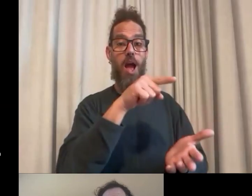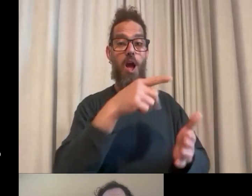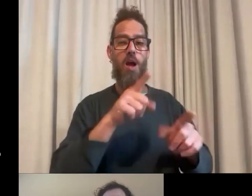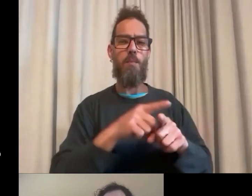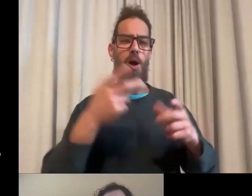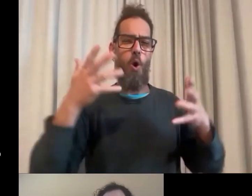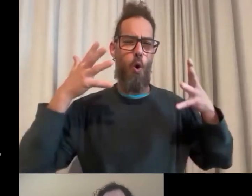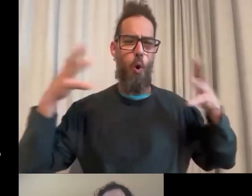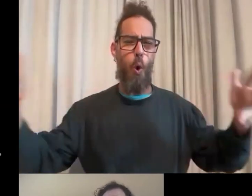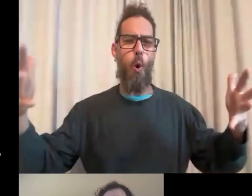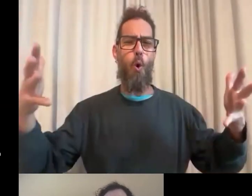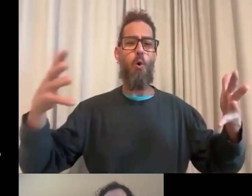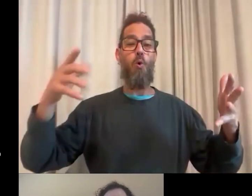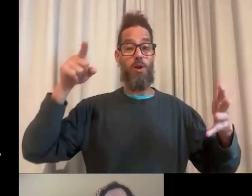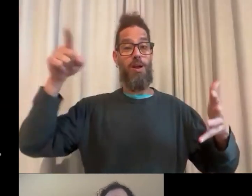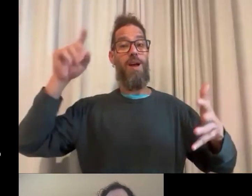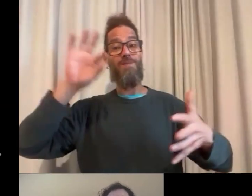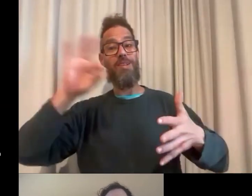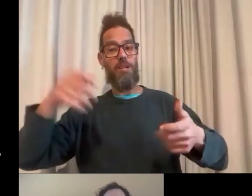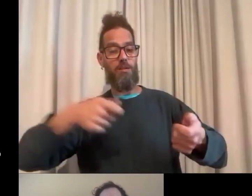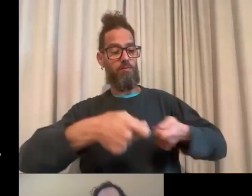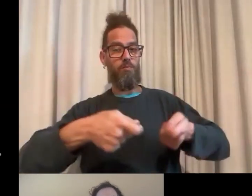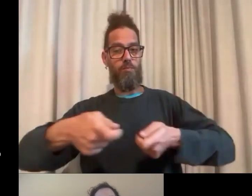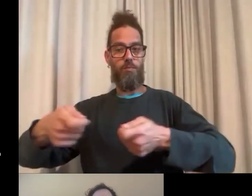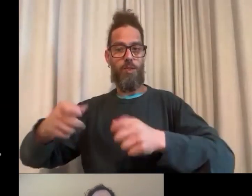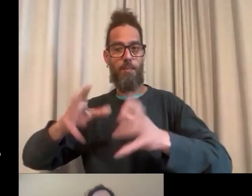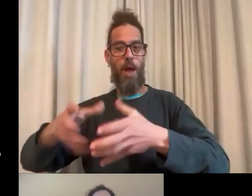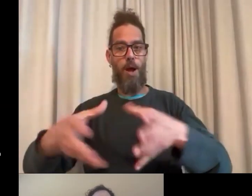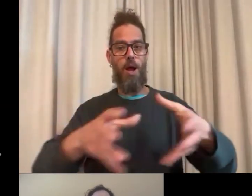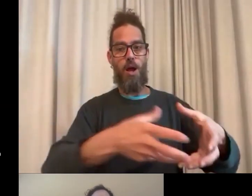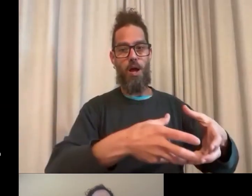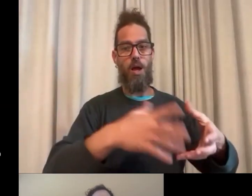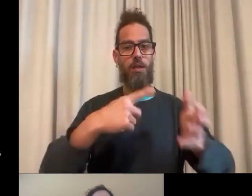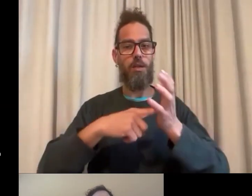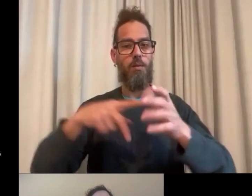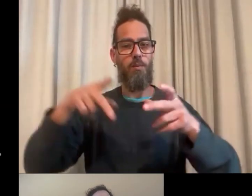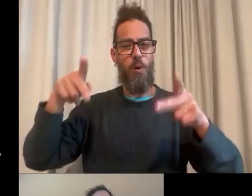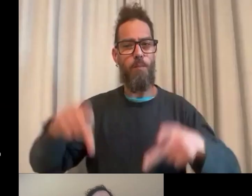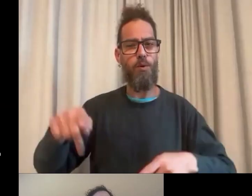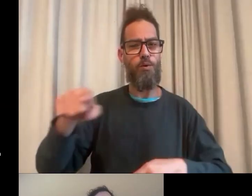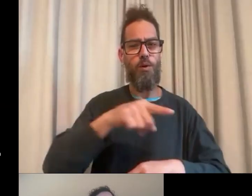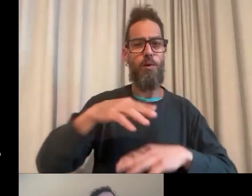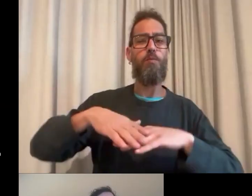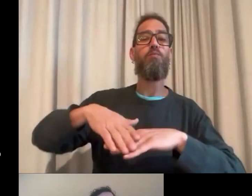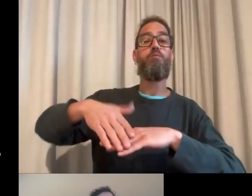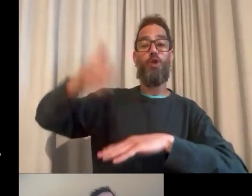are what are called large federally regulated private sector entities. And by large, this is defined as organizations